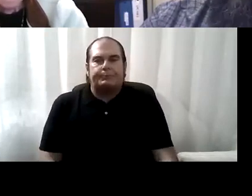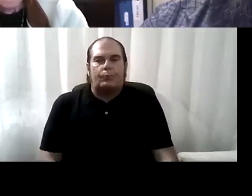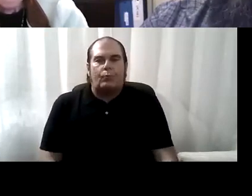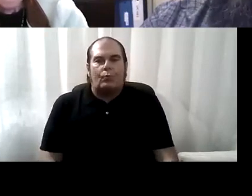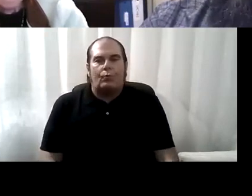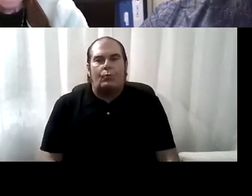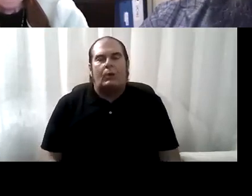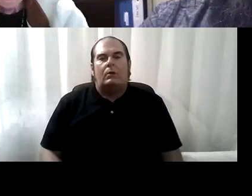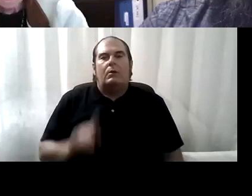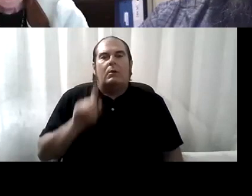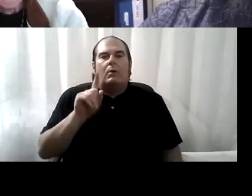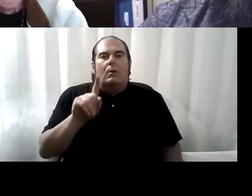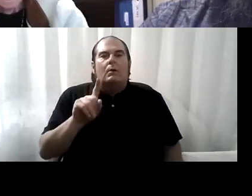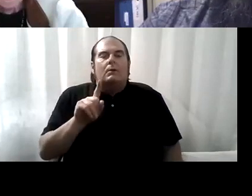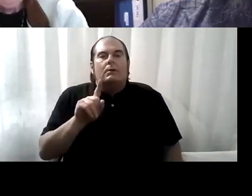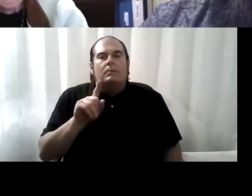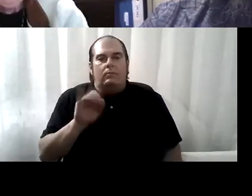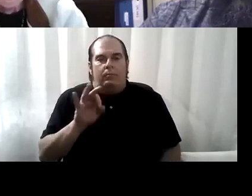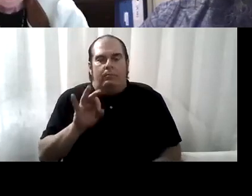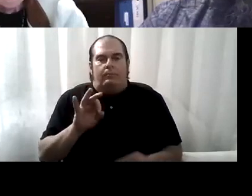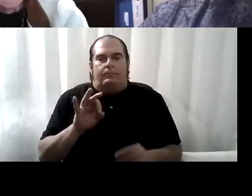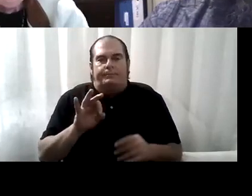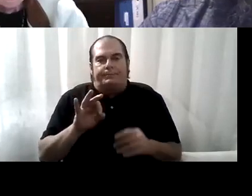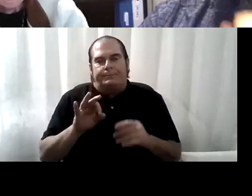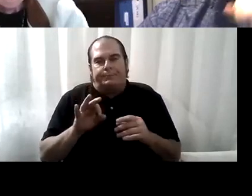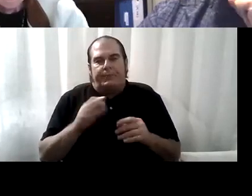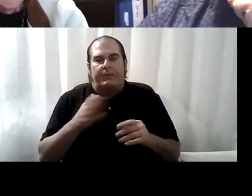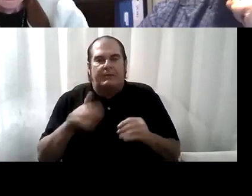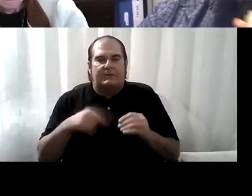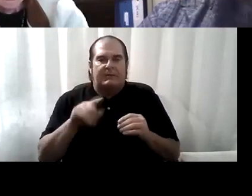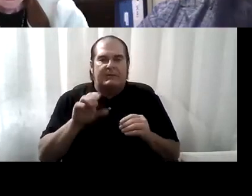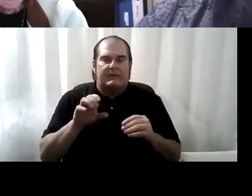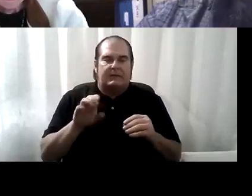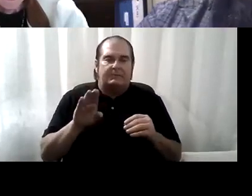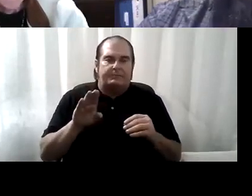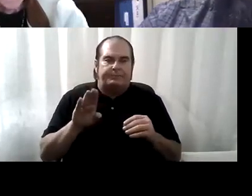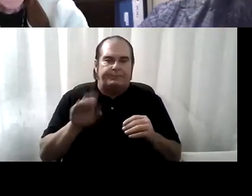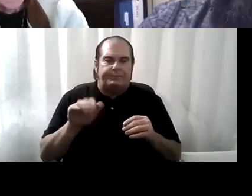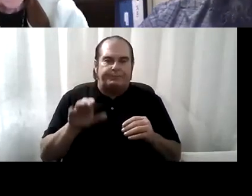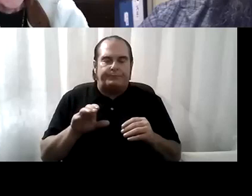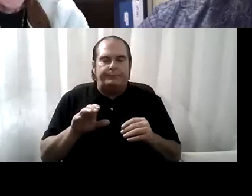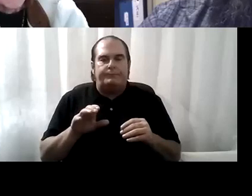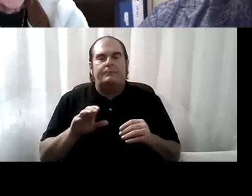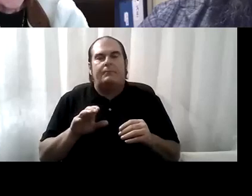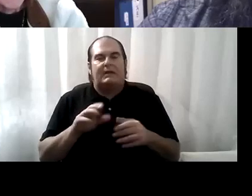One of the hallmarks as CCBHC is care coordination.